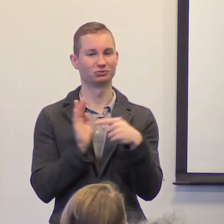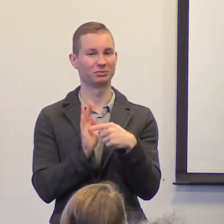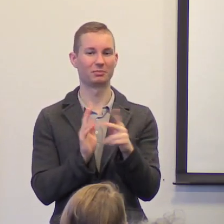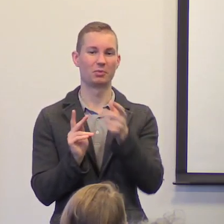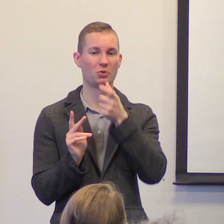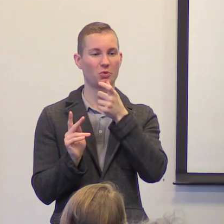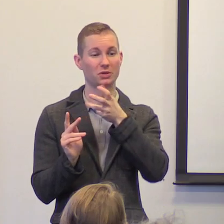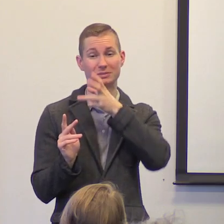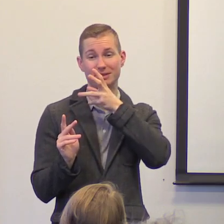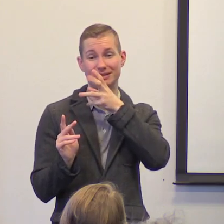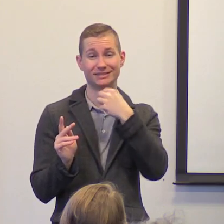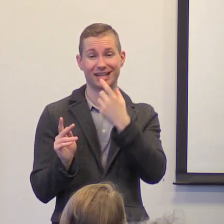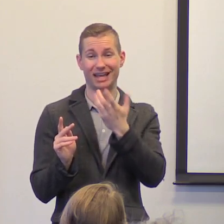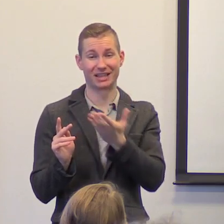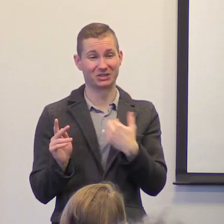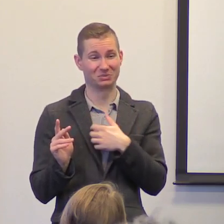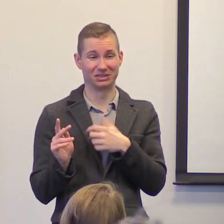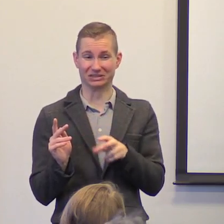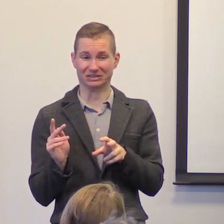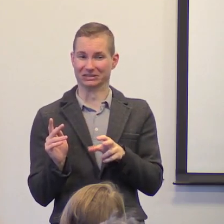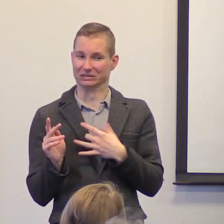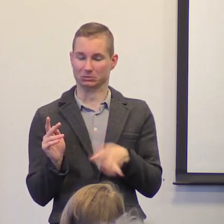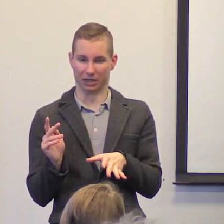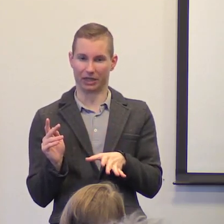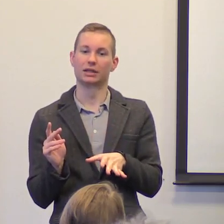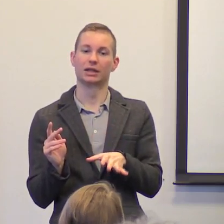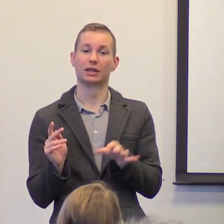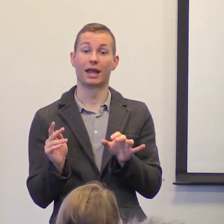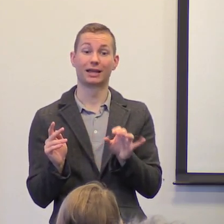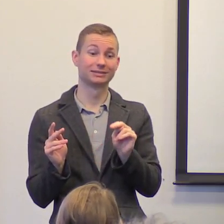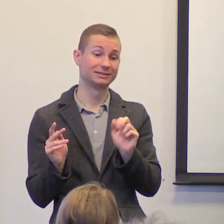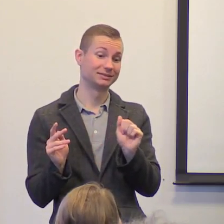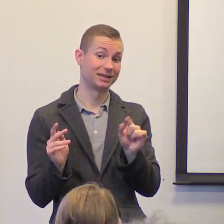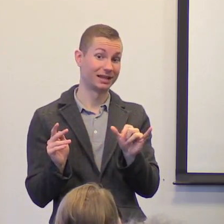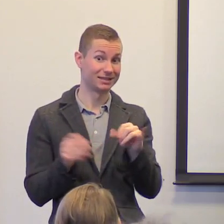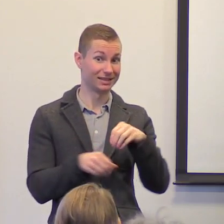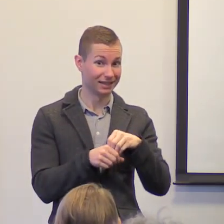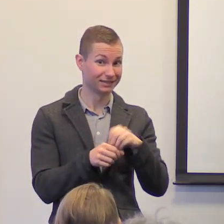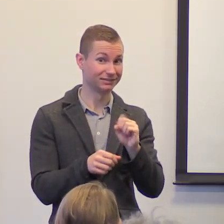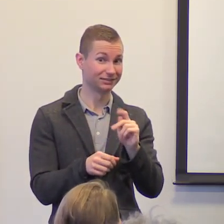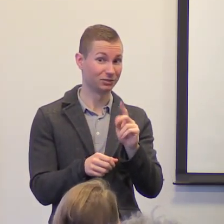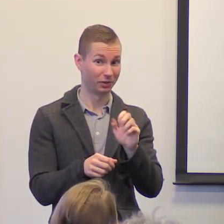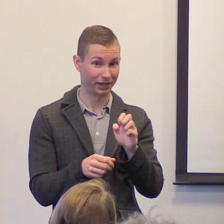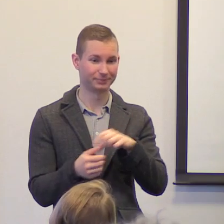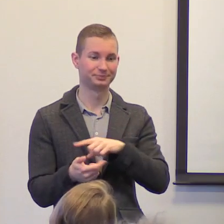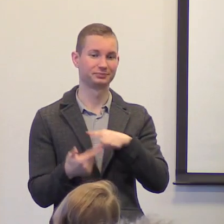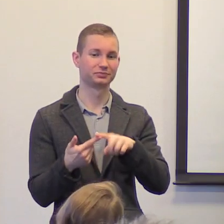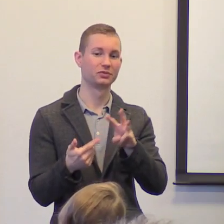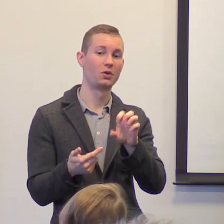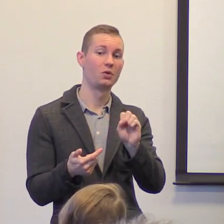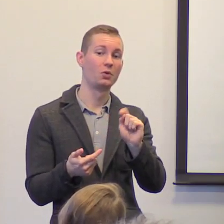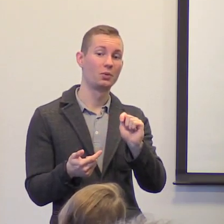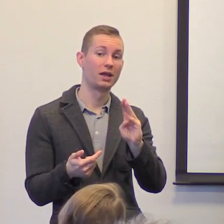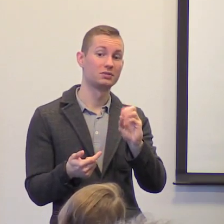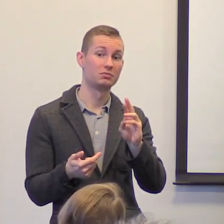who are speaking and saying things that we really dislike. The Nazis in Skokie, the Westboro Baptist Church--and how wicked is that?